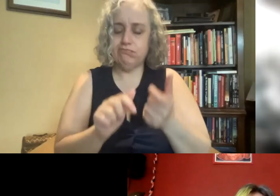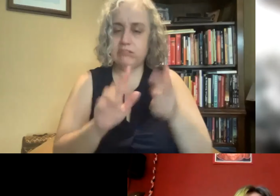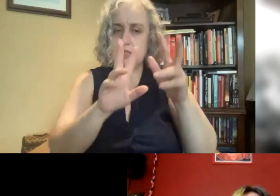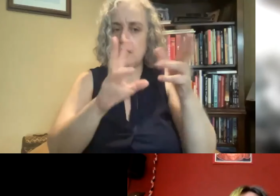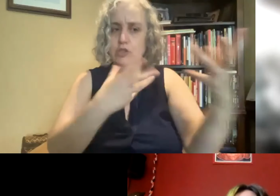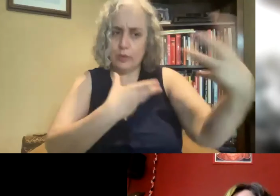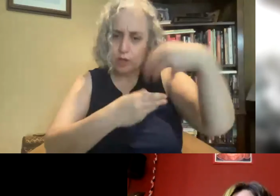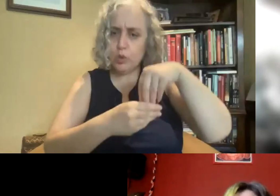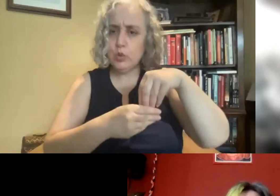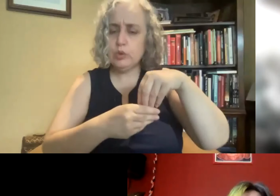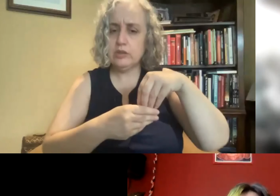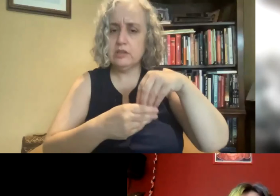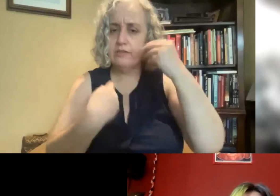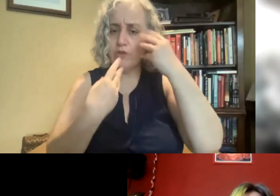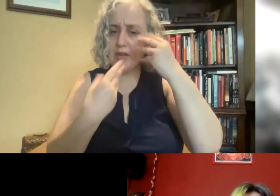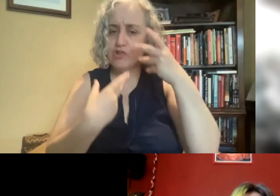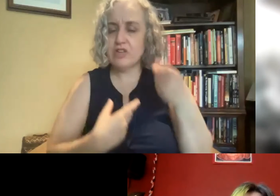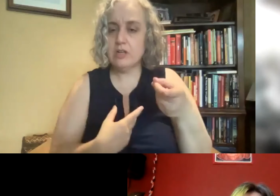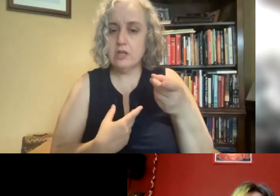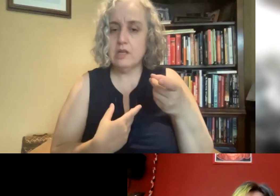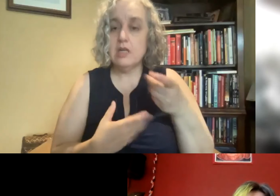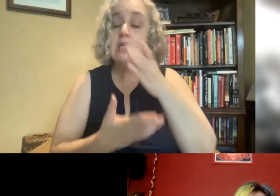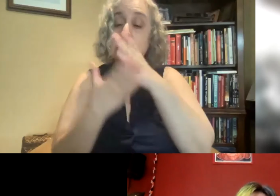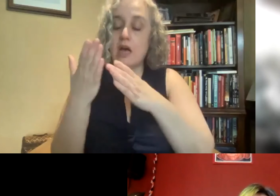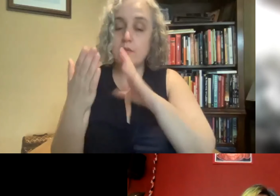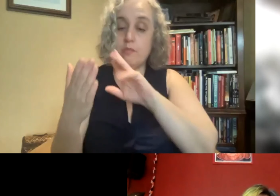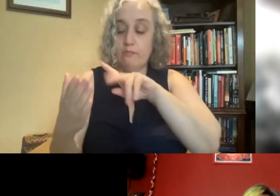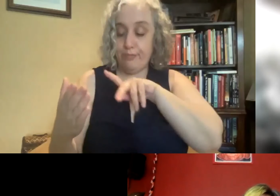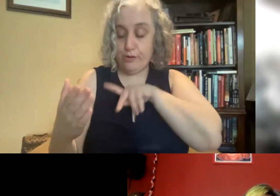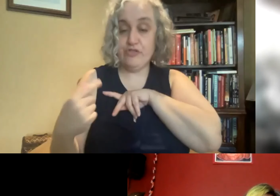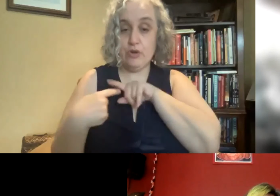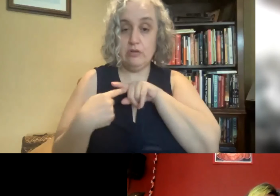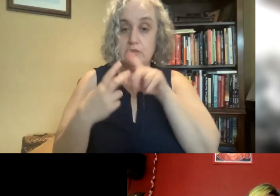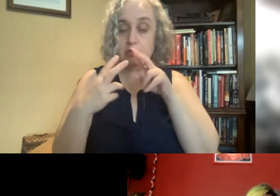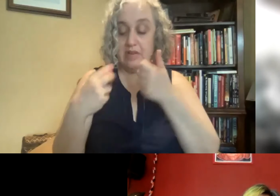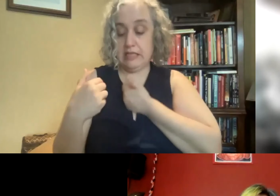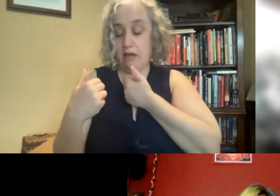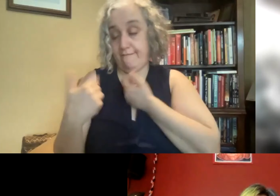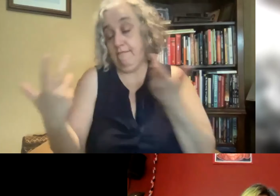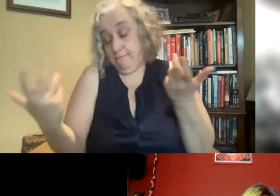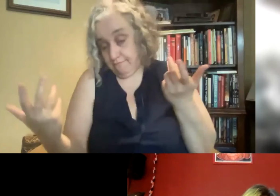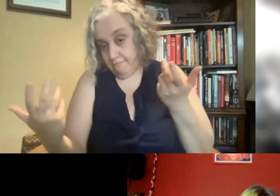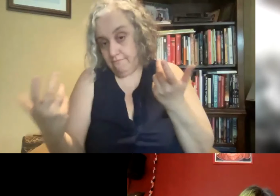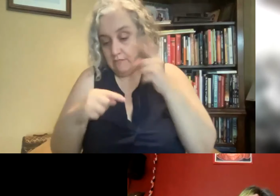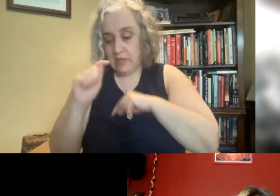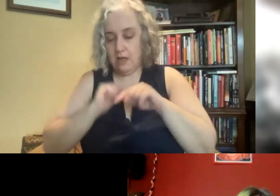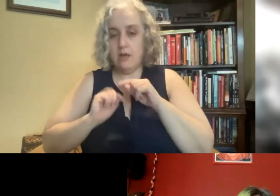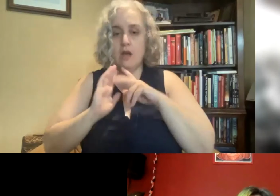Wendy Chisholm: Well, some of it is personalization. Going back to that image example,